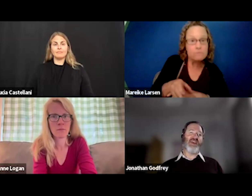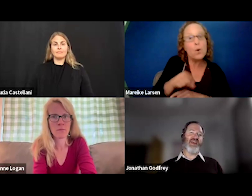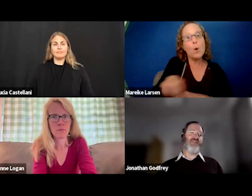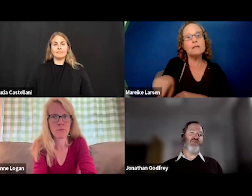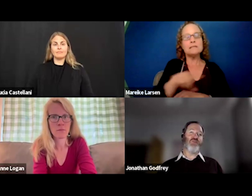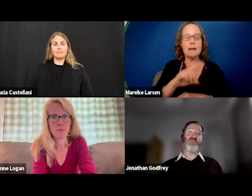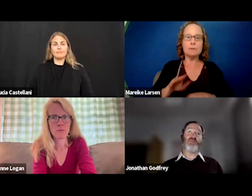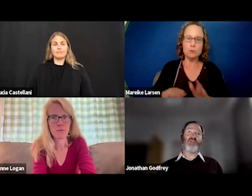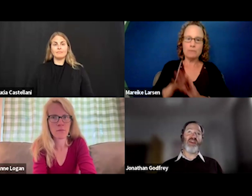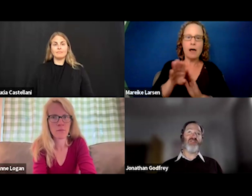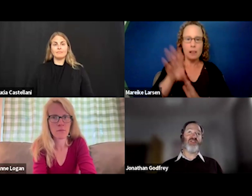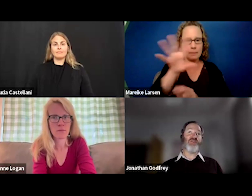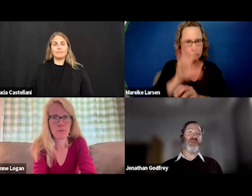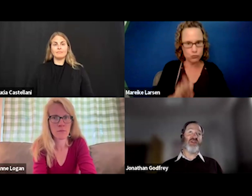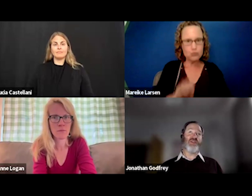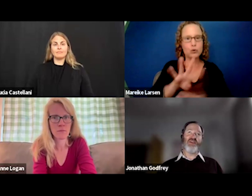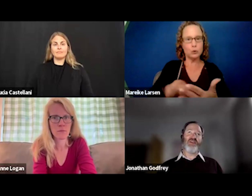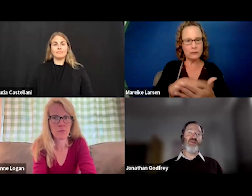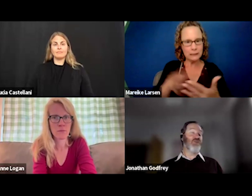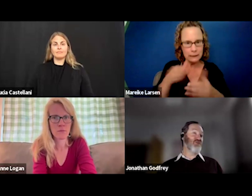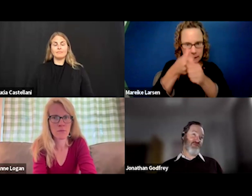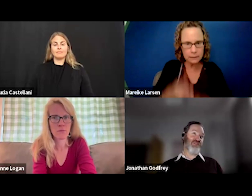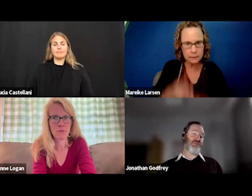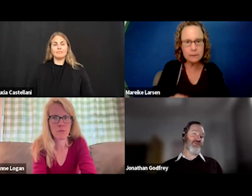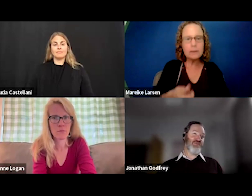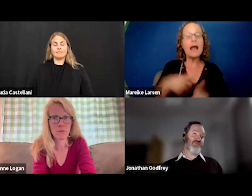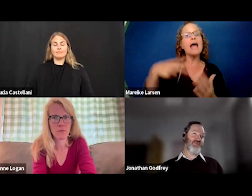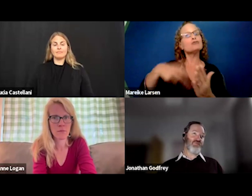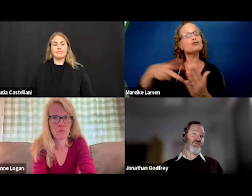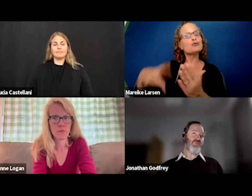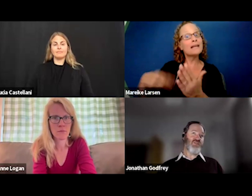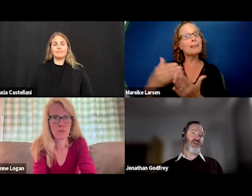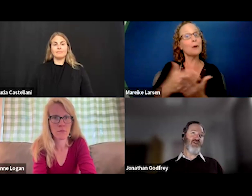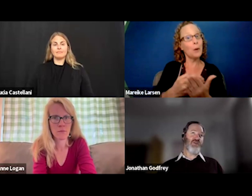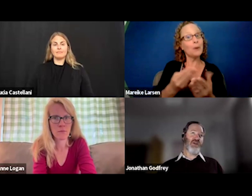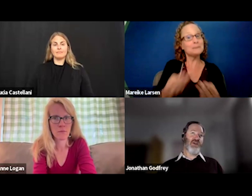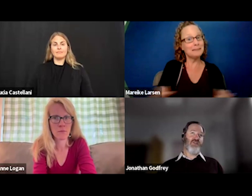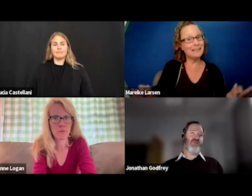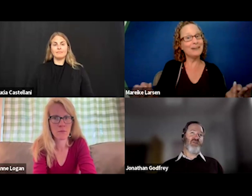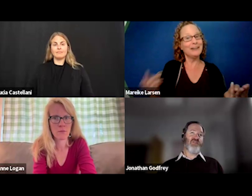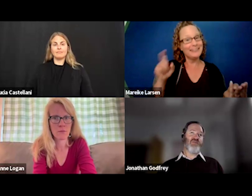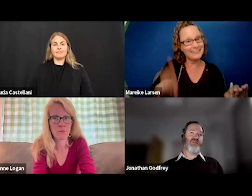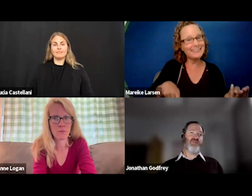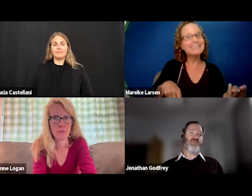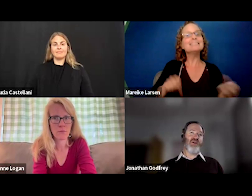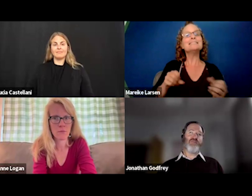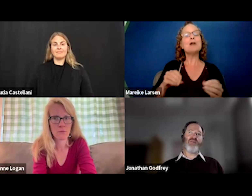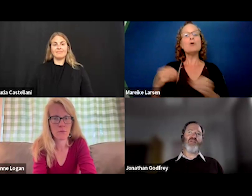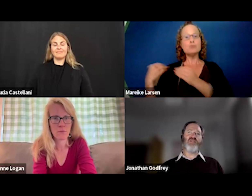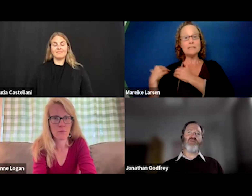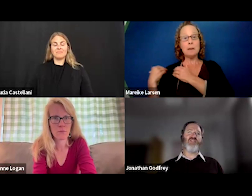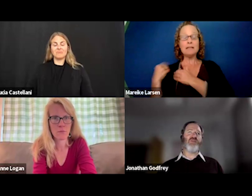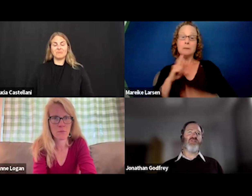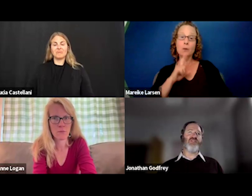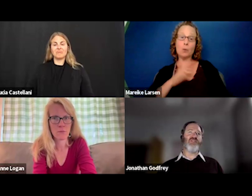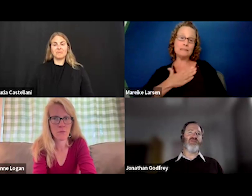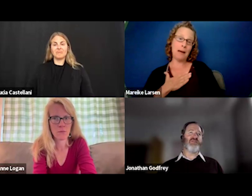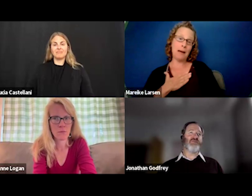and forced them to actually read the course material. So the responsibility was mine because there was no alternative.